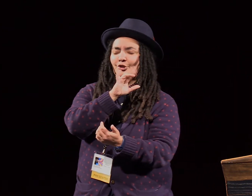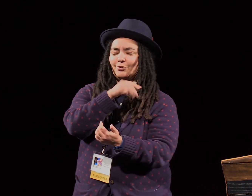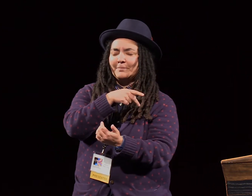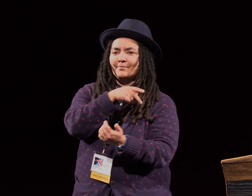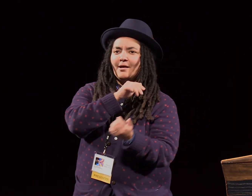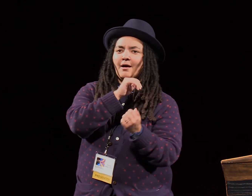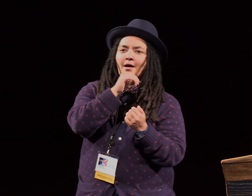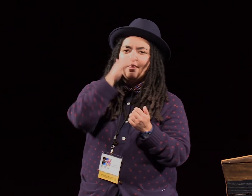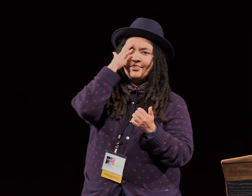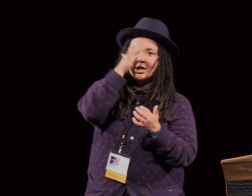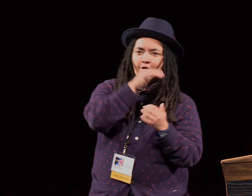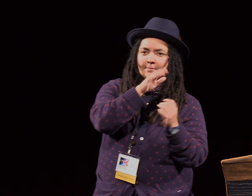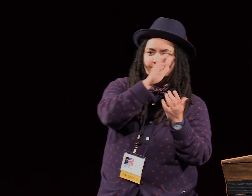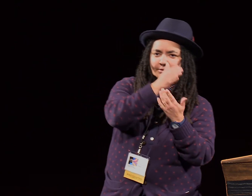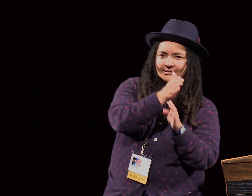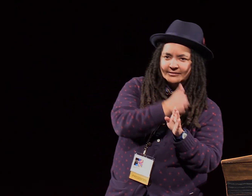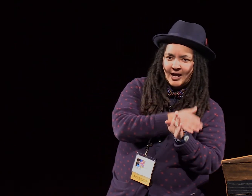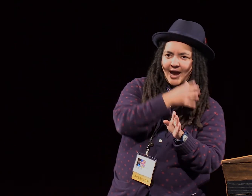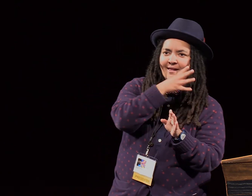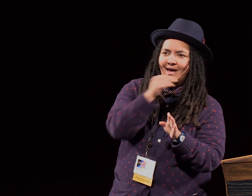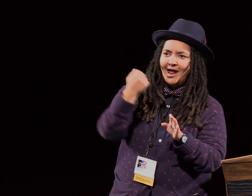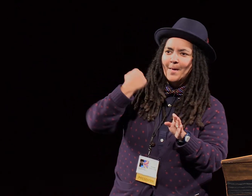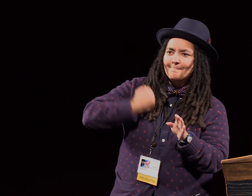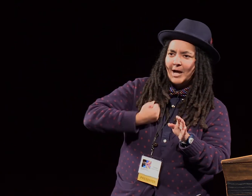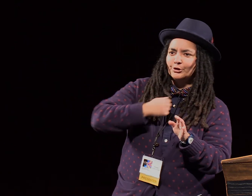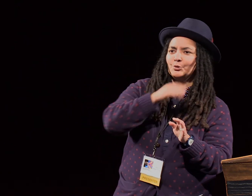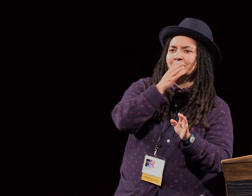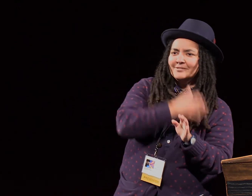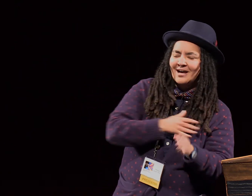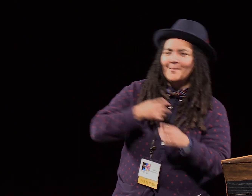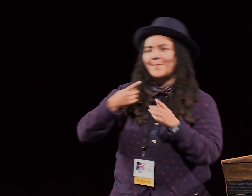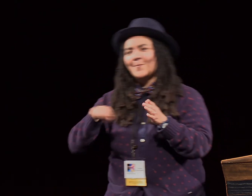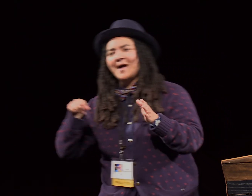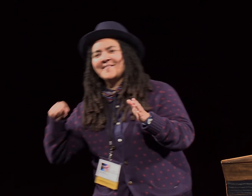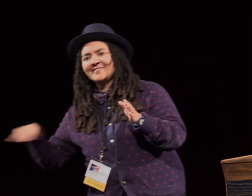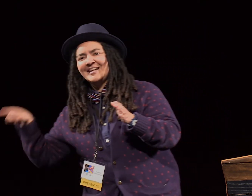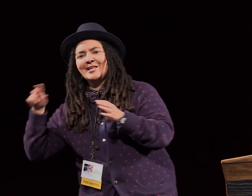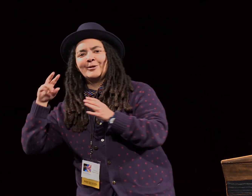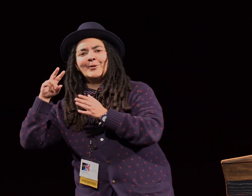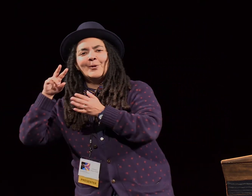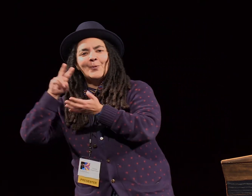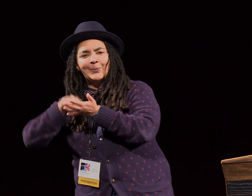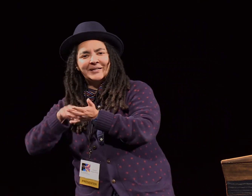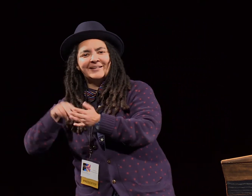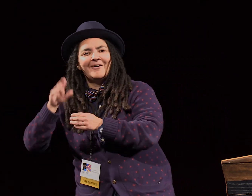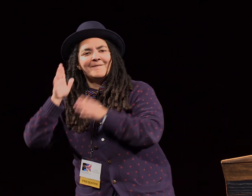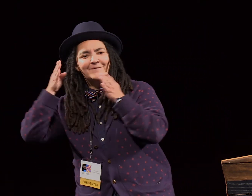I took my research approach with Crip Theory and sign and masculinity,